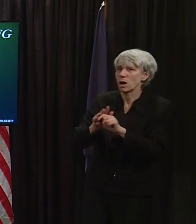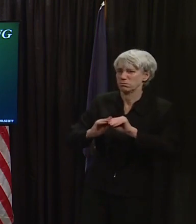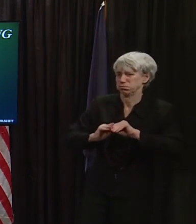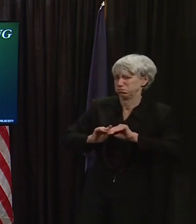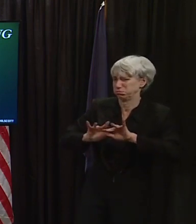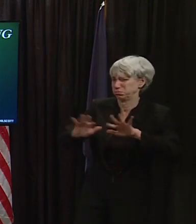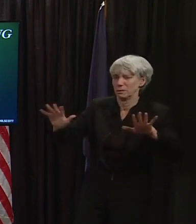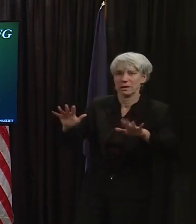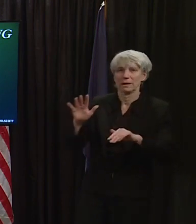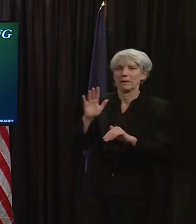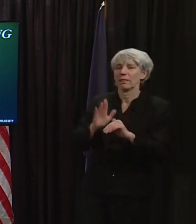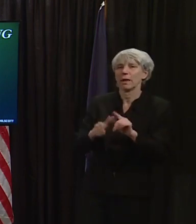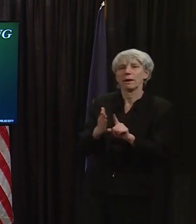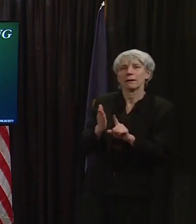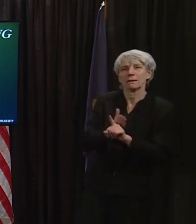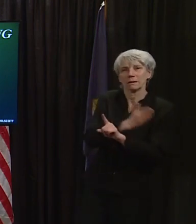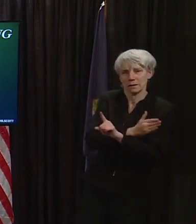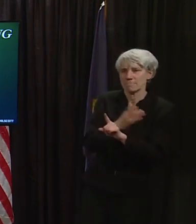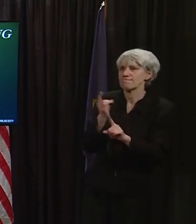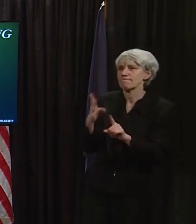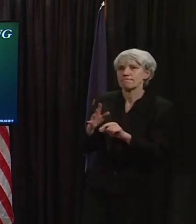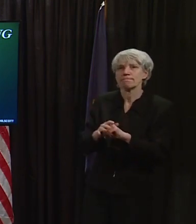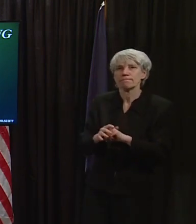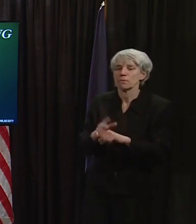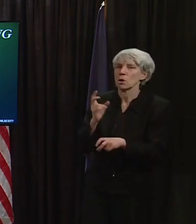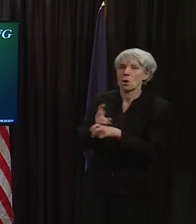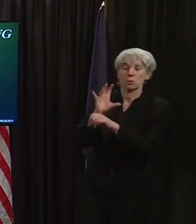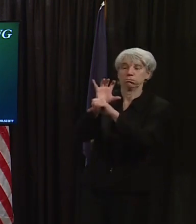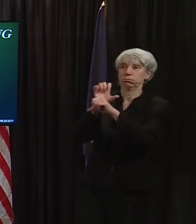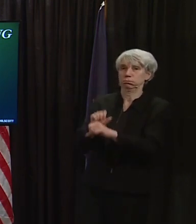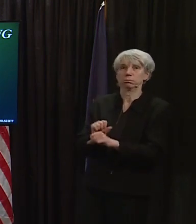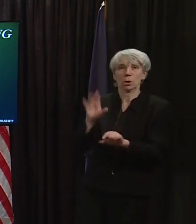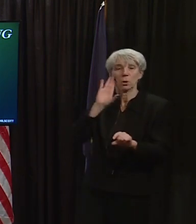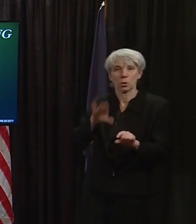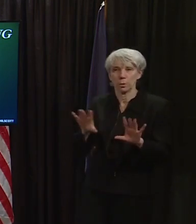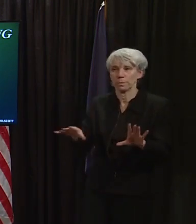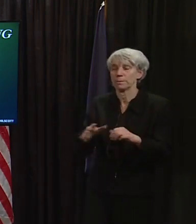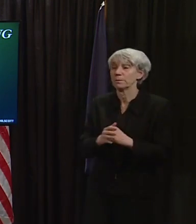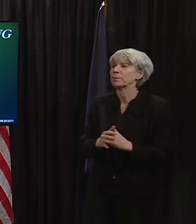I've spoken many times up here about how unfortunate lee the virus is not